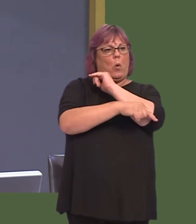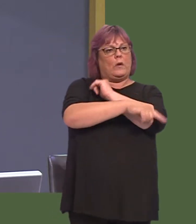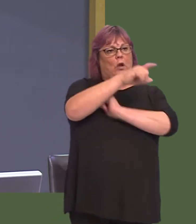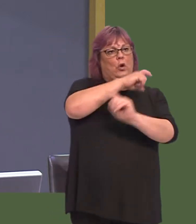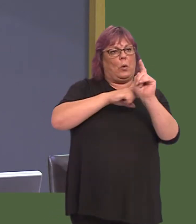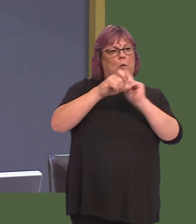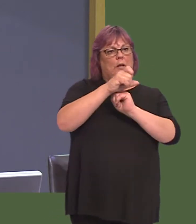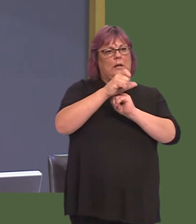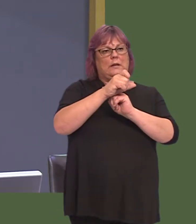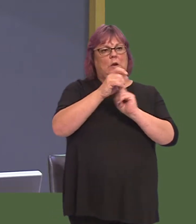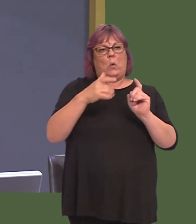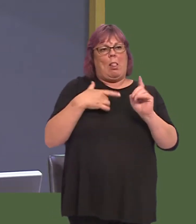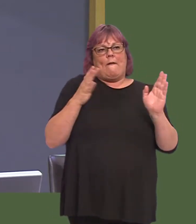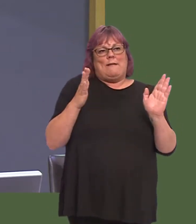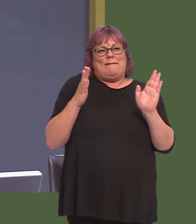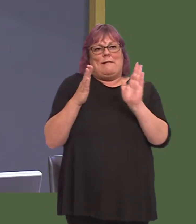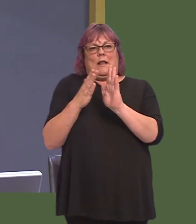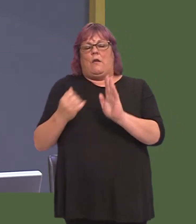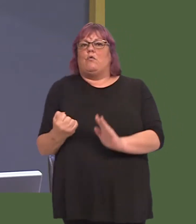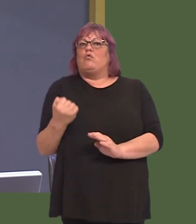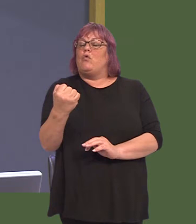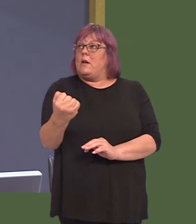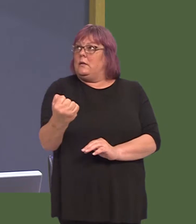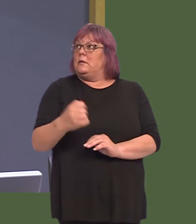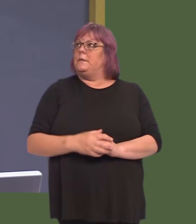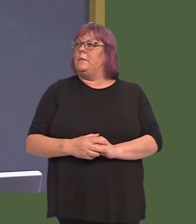can be furthest away from the train links on the valley floor.